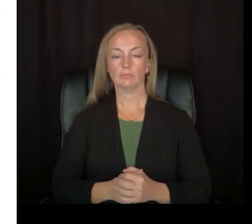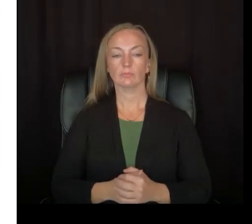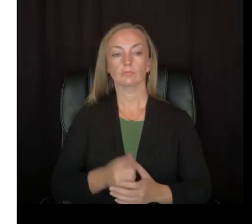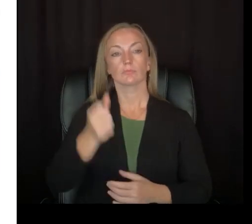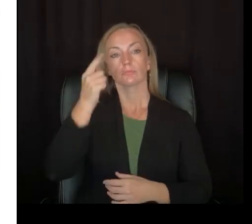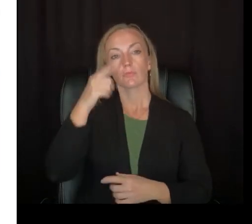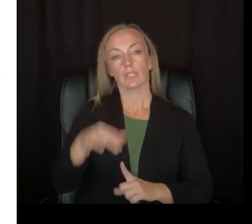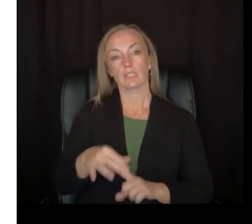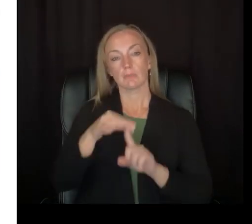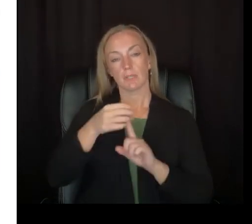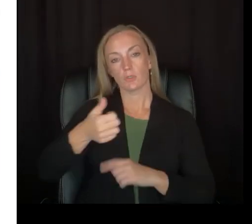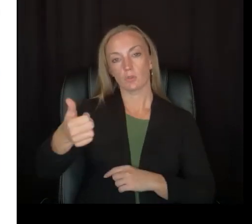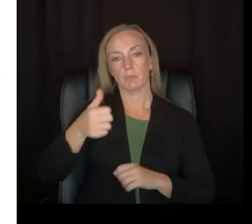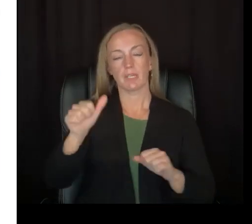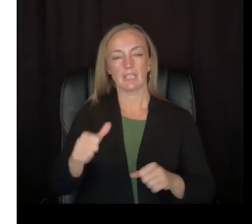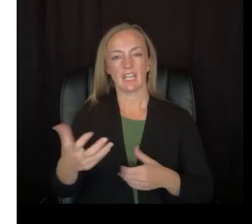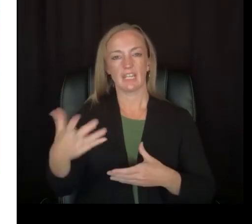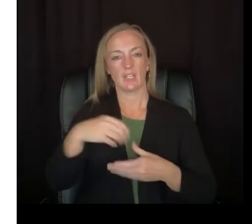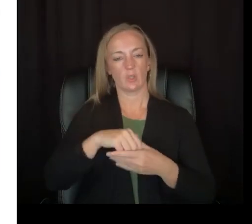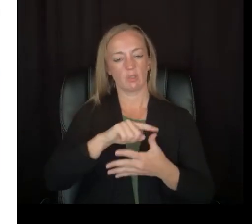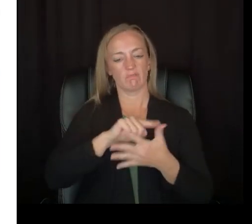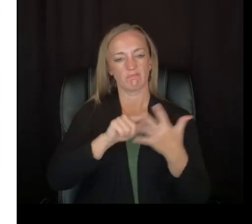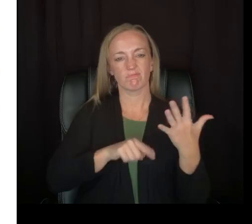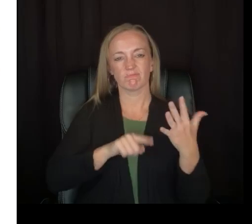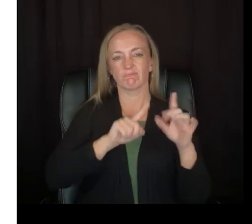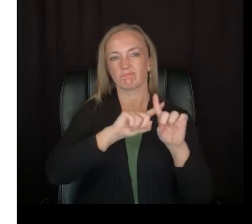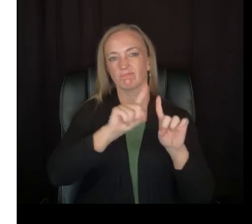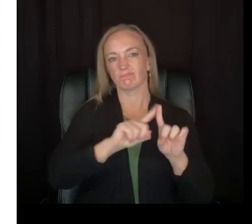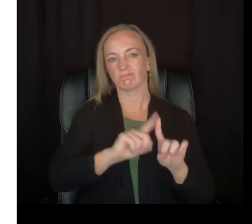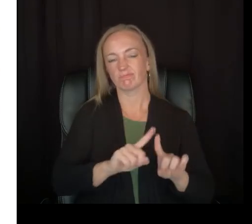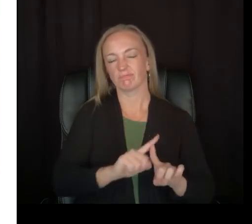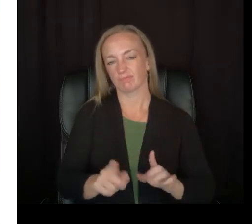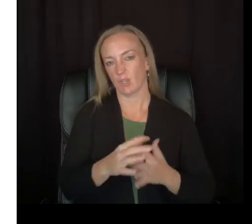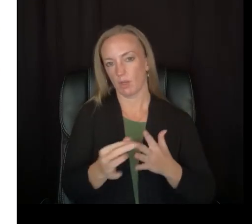Now, special transportation can include several different types of transportation.